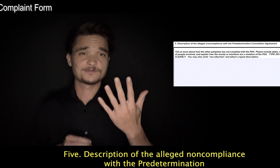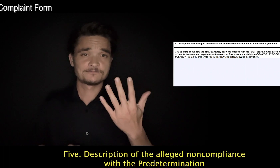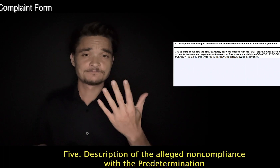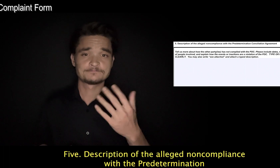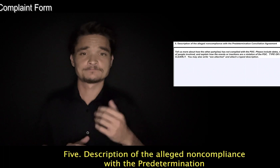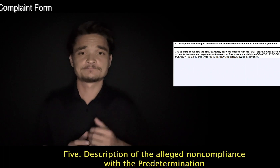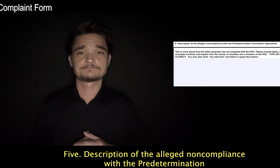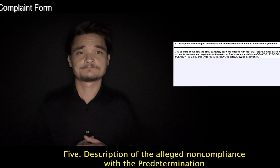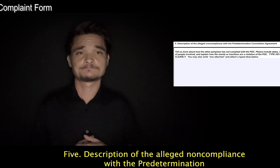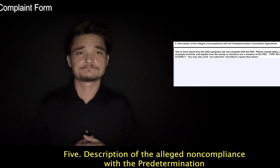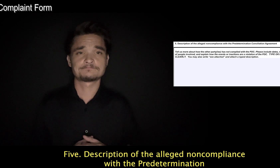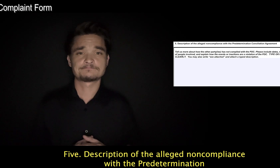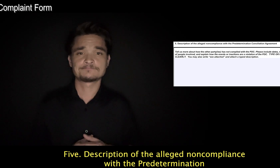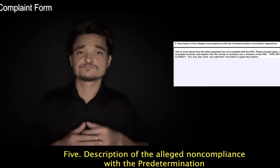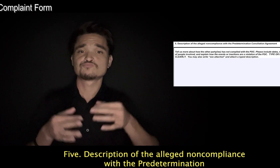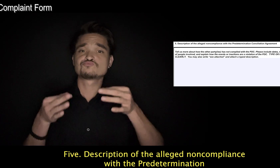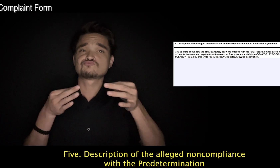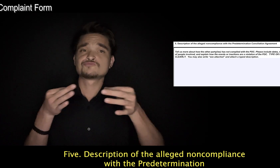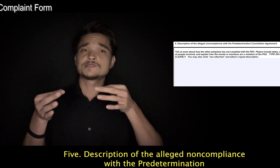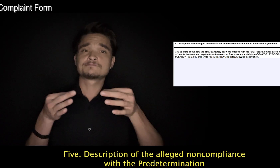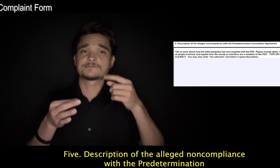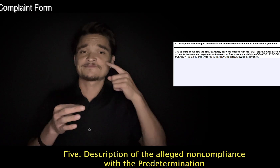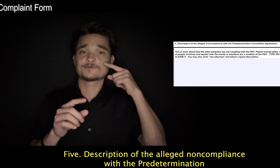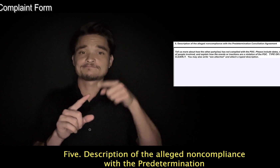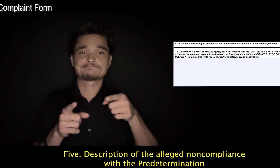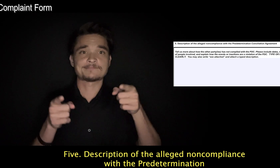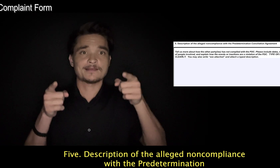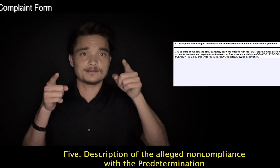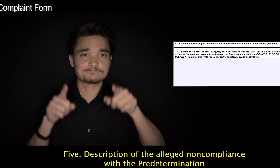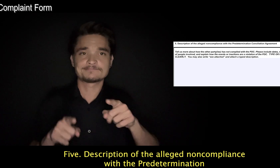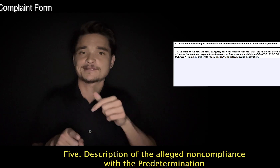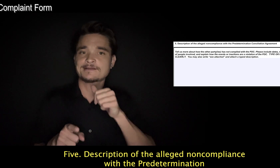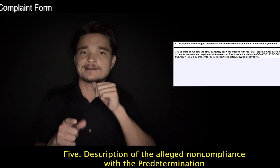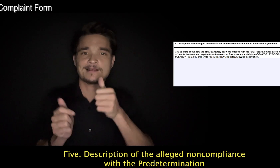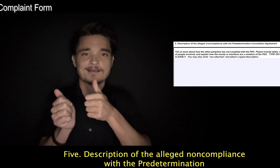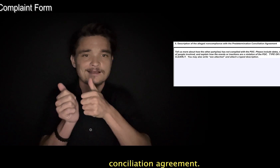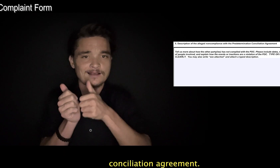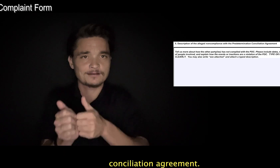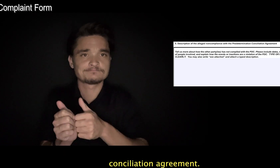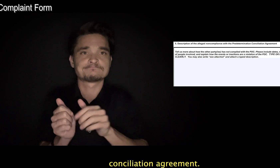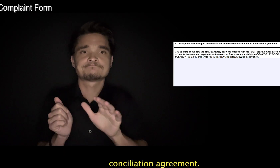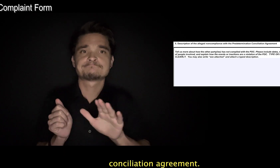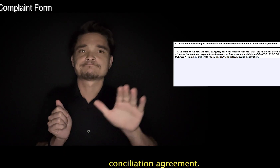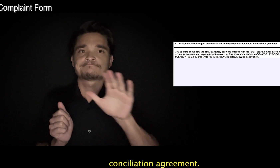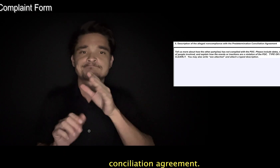Five. Description of the alleged noncompliance with the Predetermination conciliation agreement.